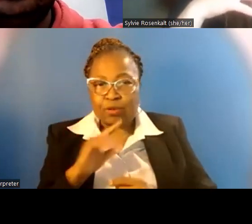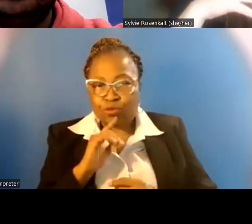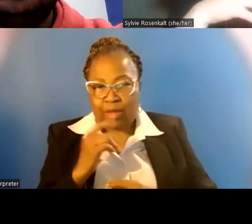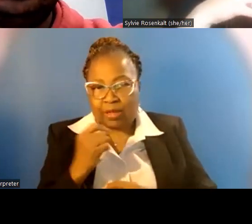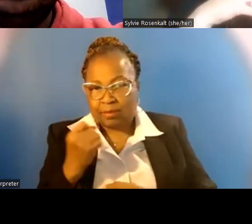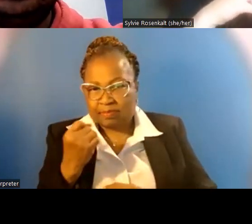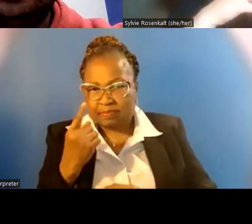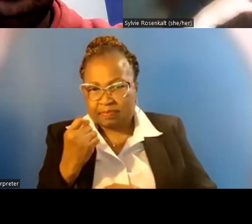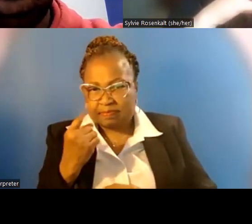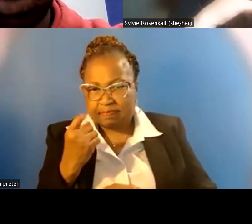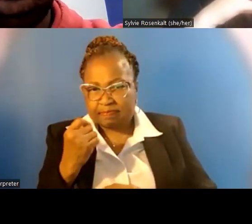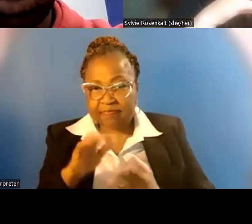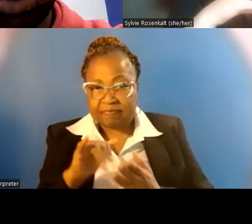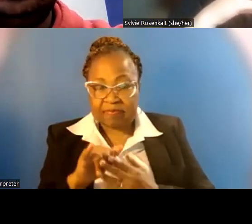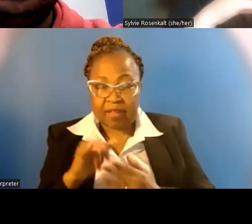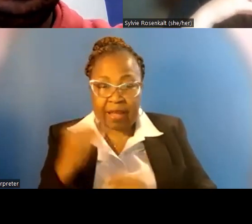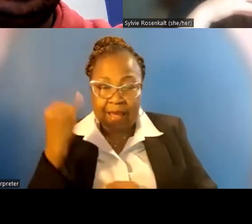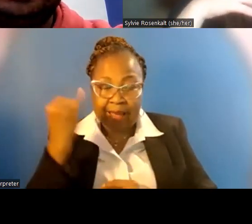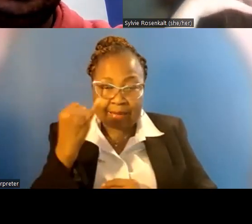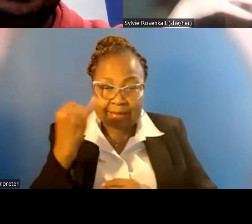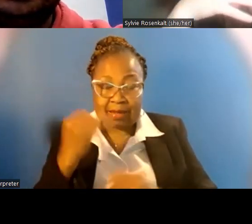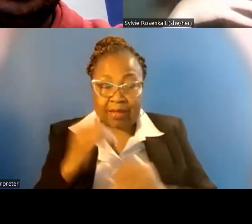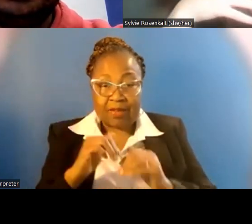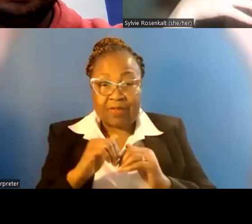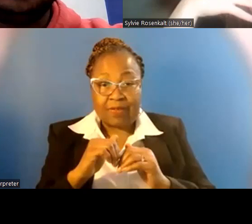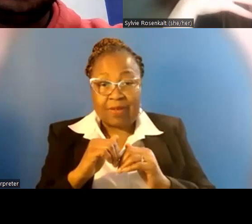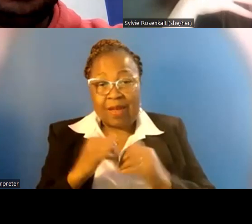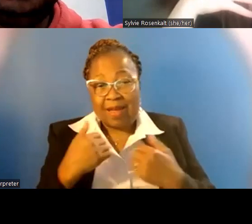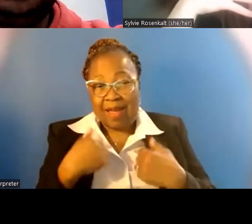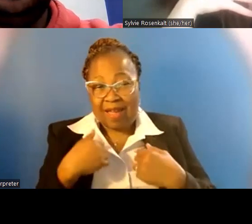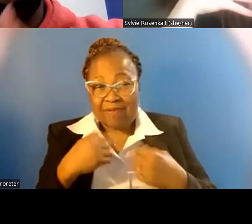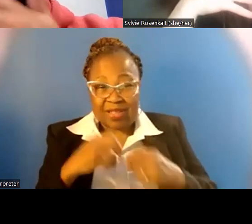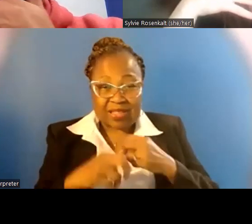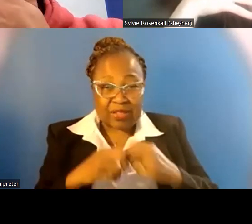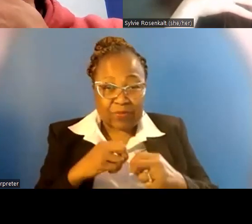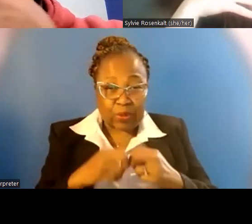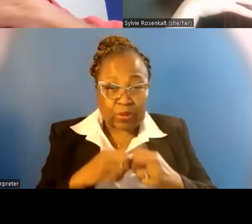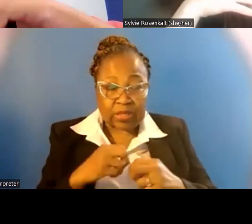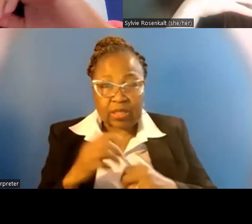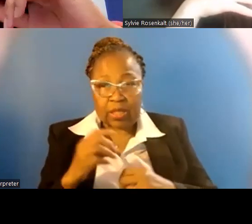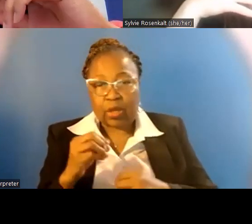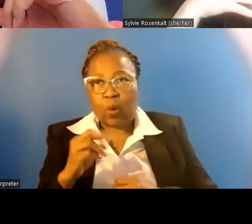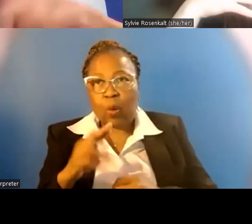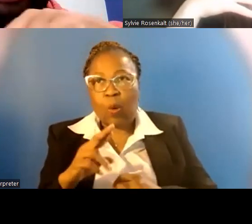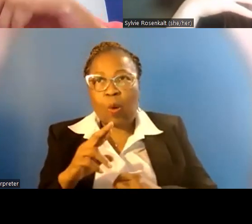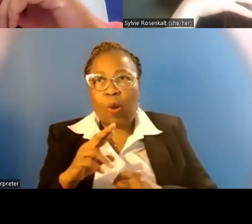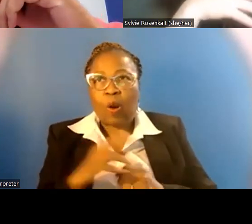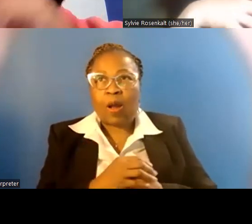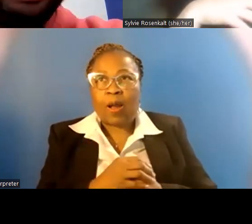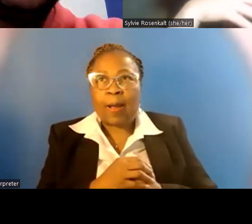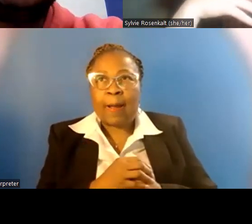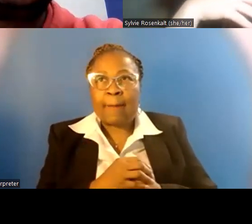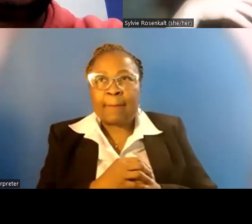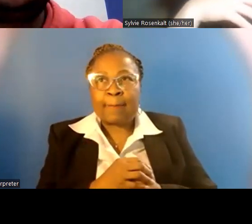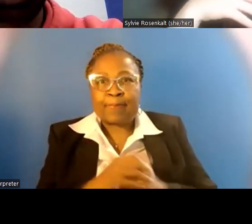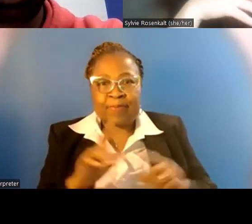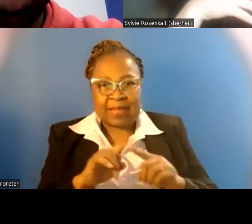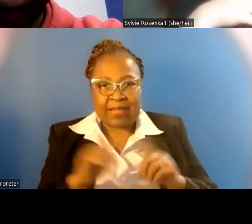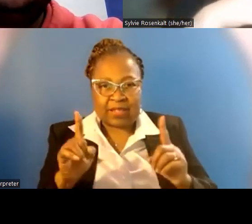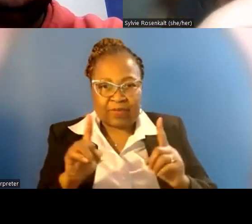to this idea of having difficulty or differences of opinion with their parents